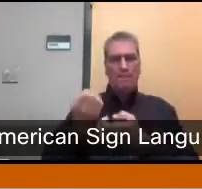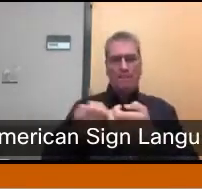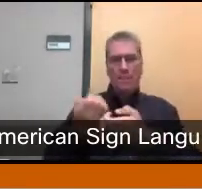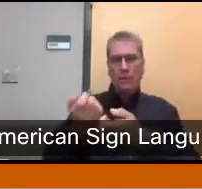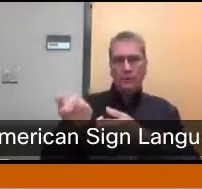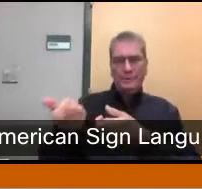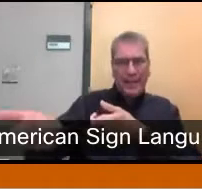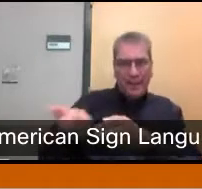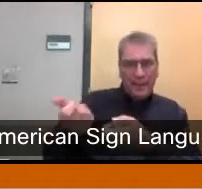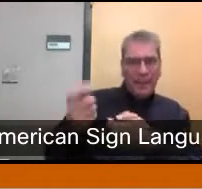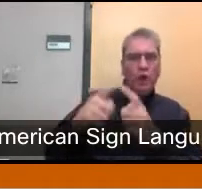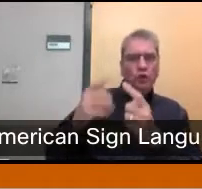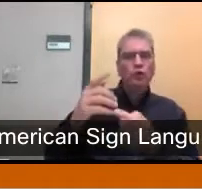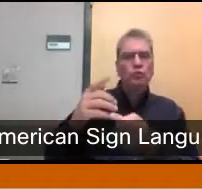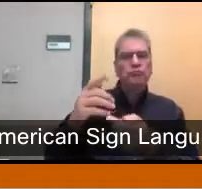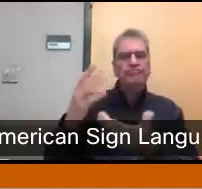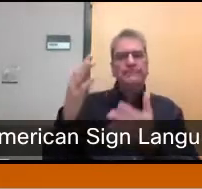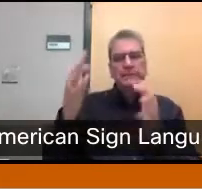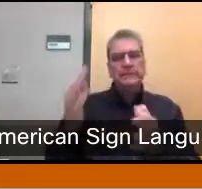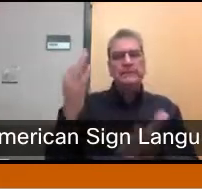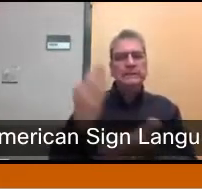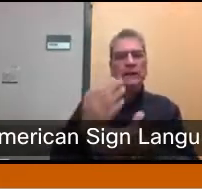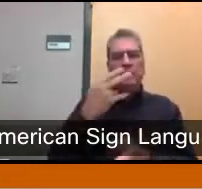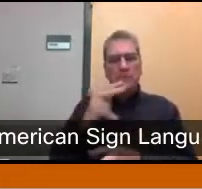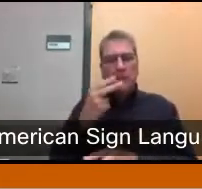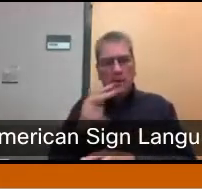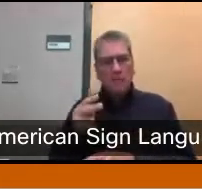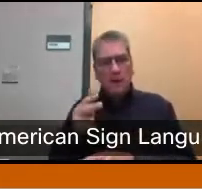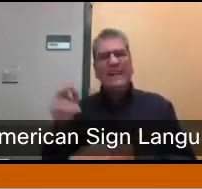And so, the way I really started to kind of think about my work, kind of this random path